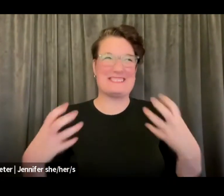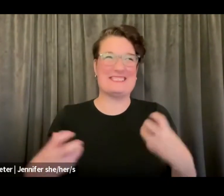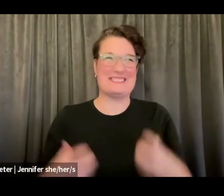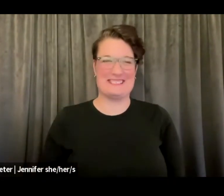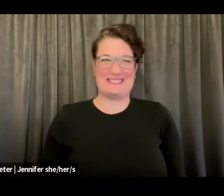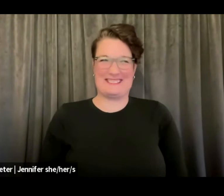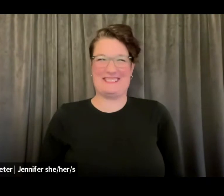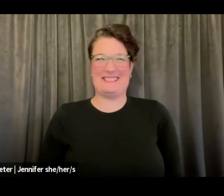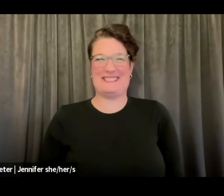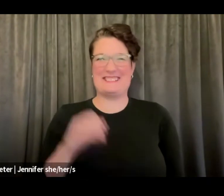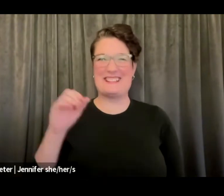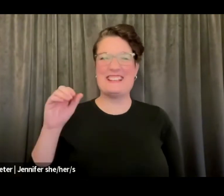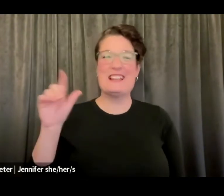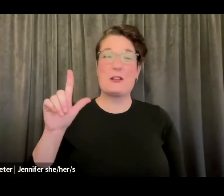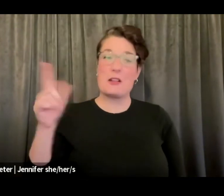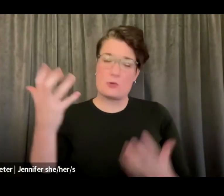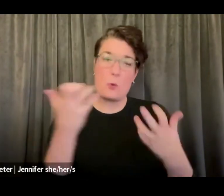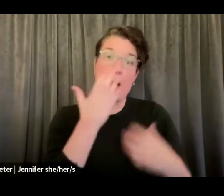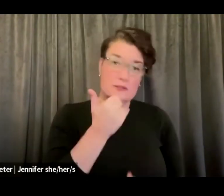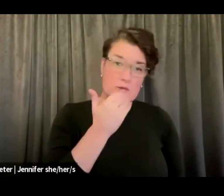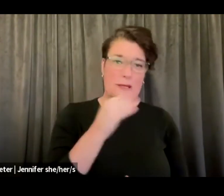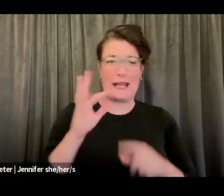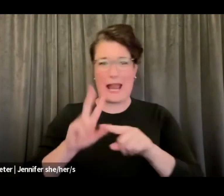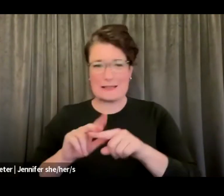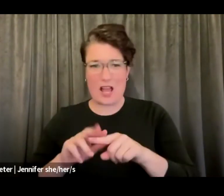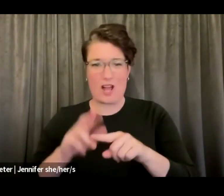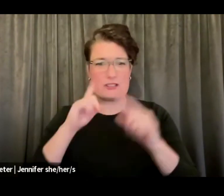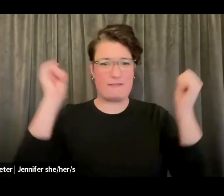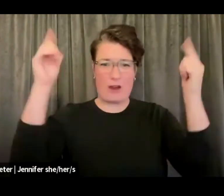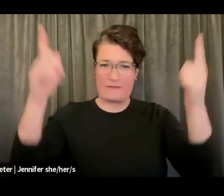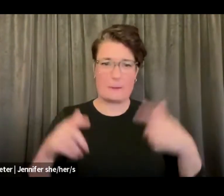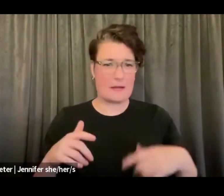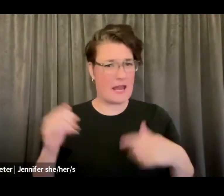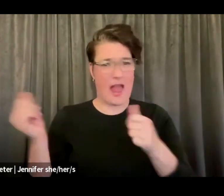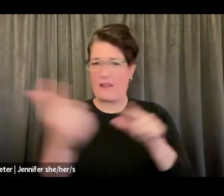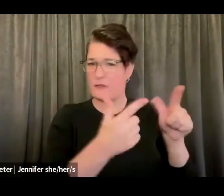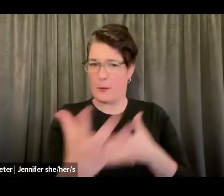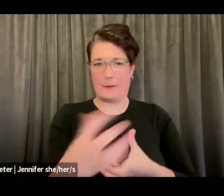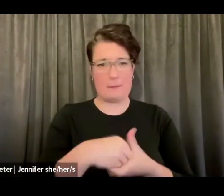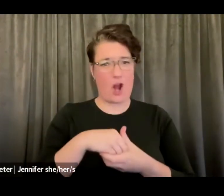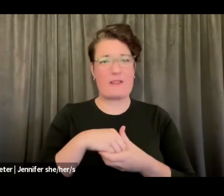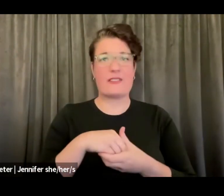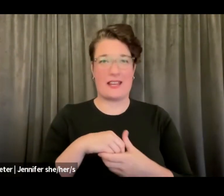Lukaza: we just want sweet and salty is essentially what we're going for And we want everyone to be a part of it